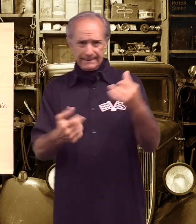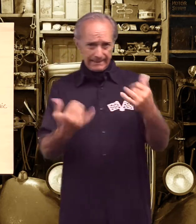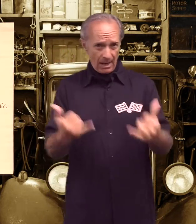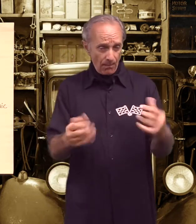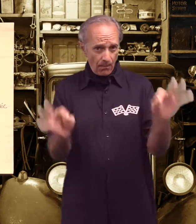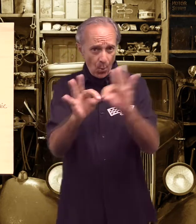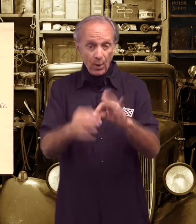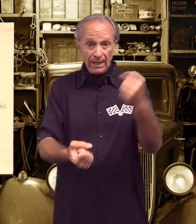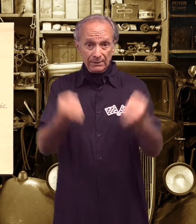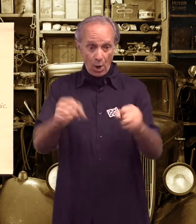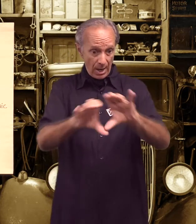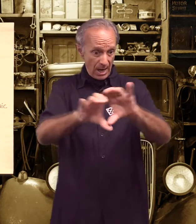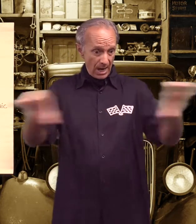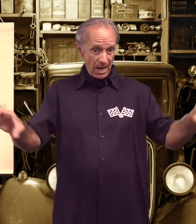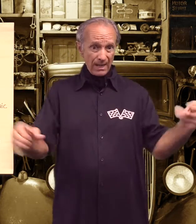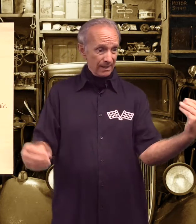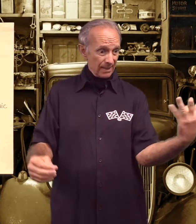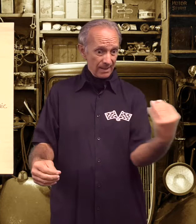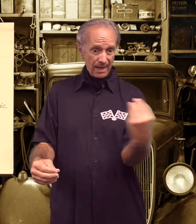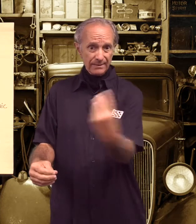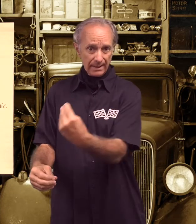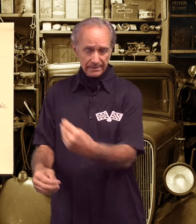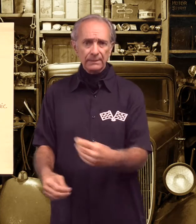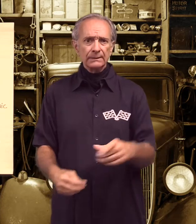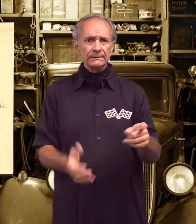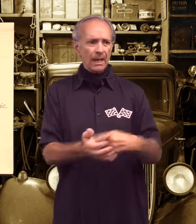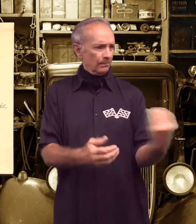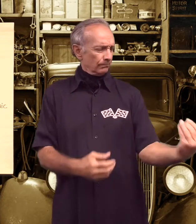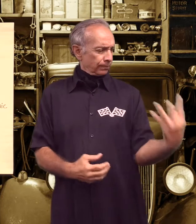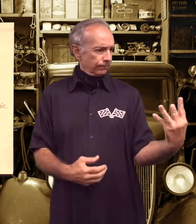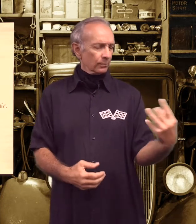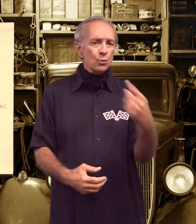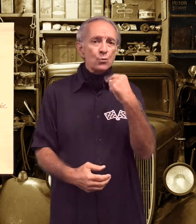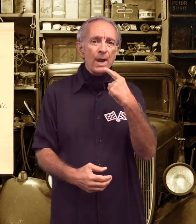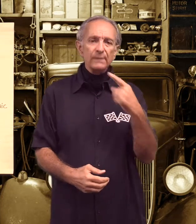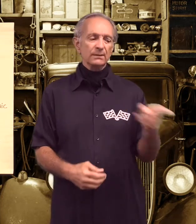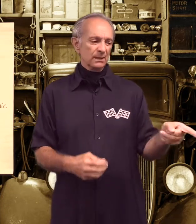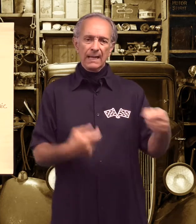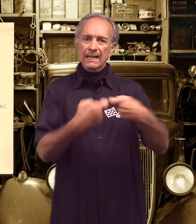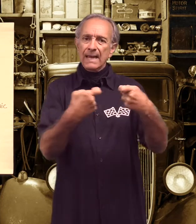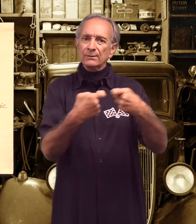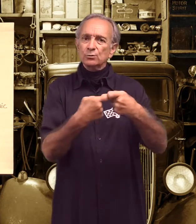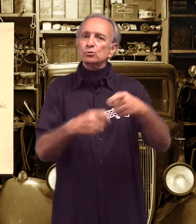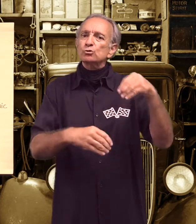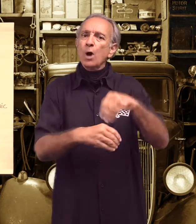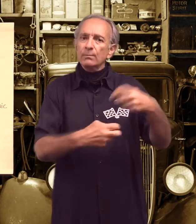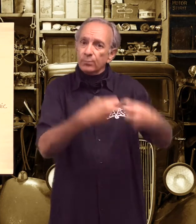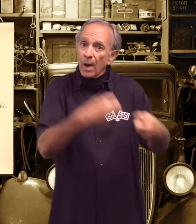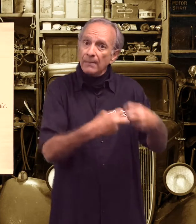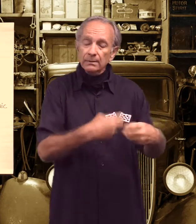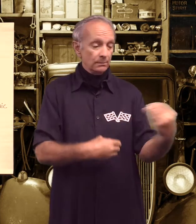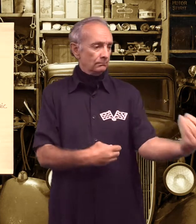Now, this is important. You know the car dashboard with the gauges and lights? Sometimes you'll get a red light that usually indicates an electrical problem.